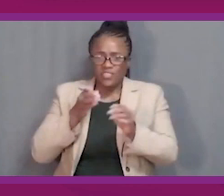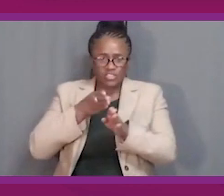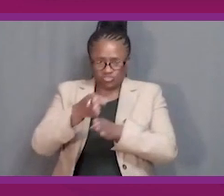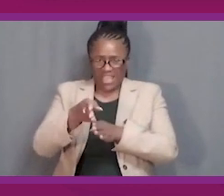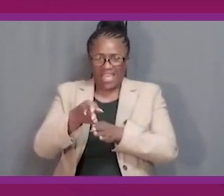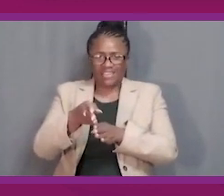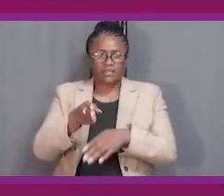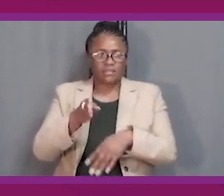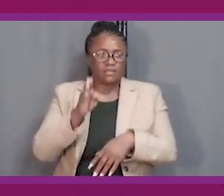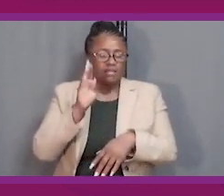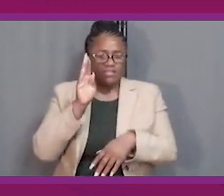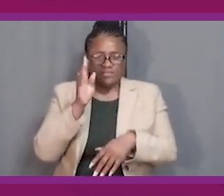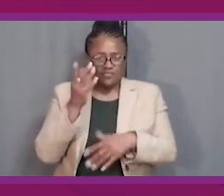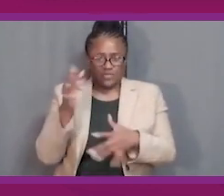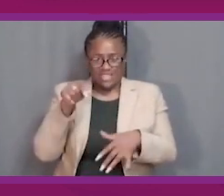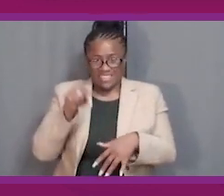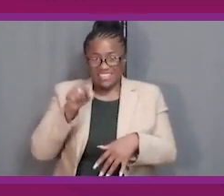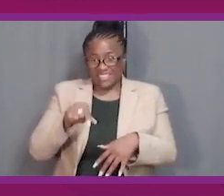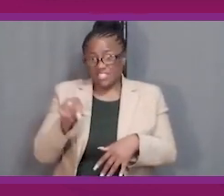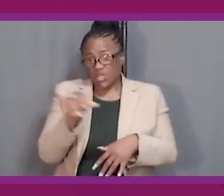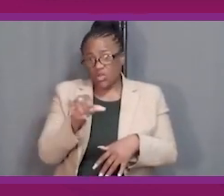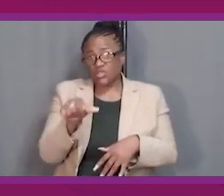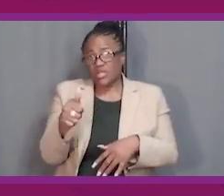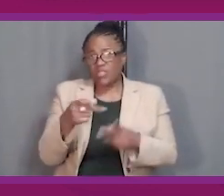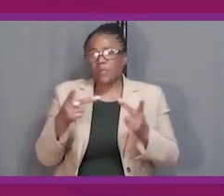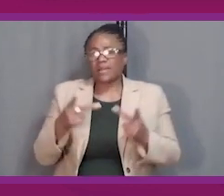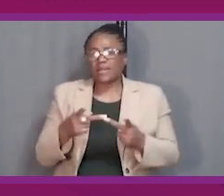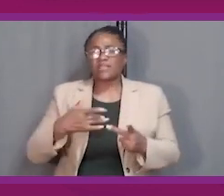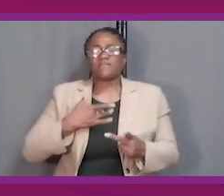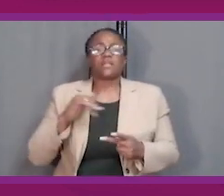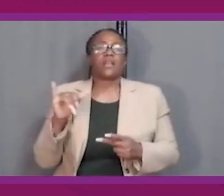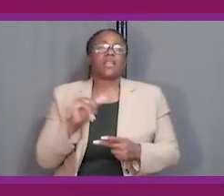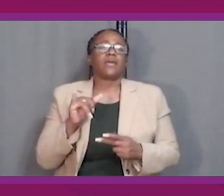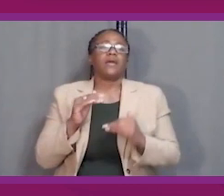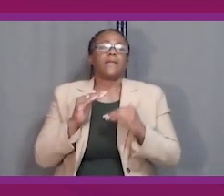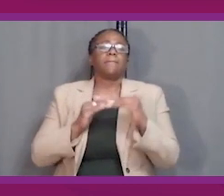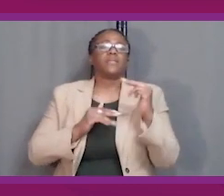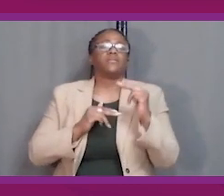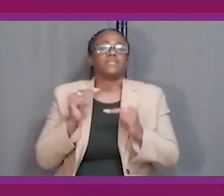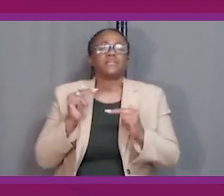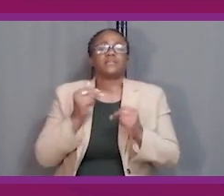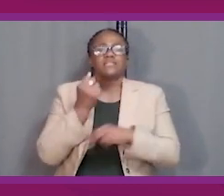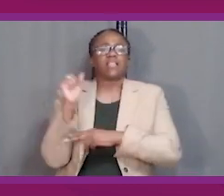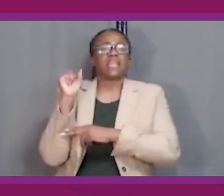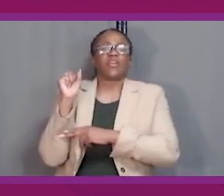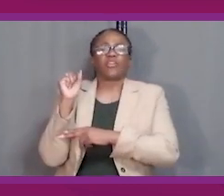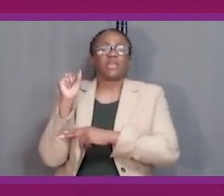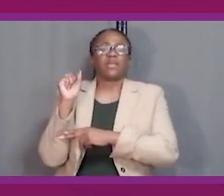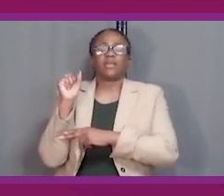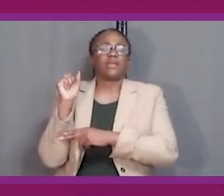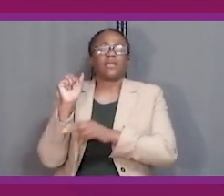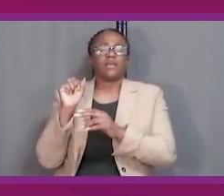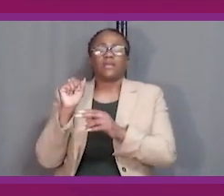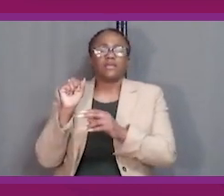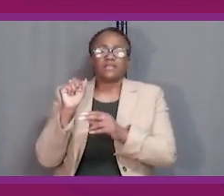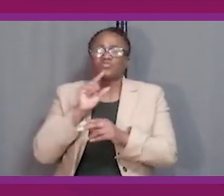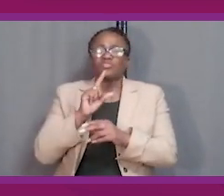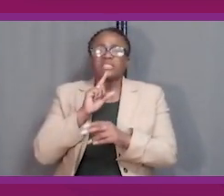solidarity movements is so incredibly key because again, disabled people aren't only disabled. And